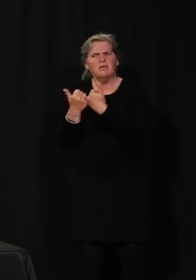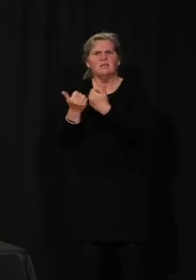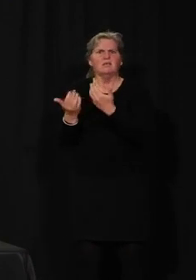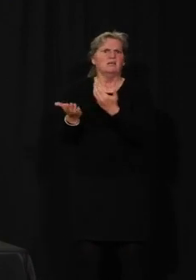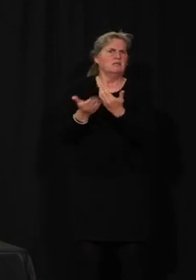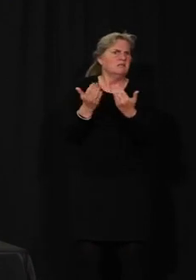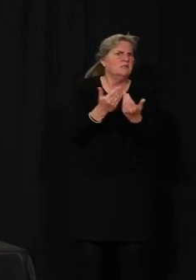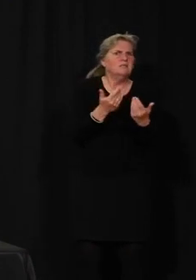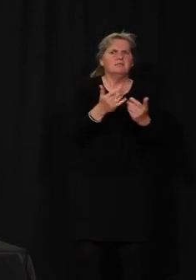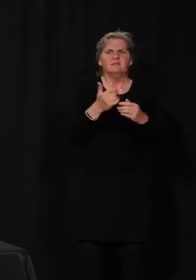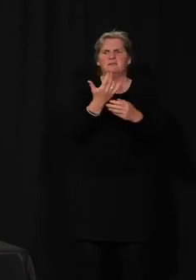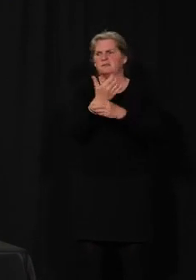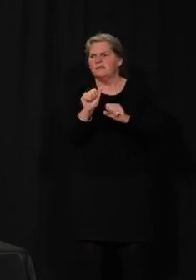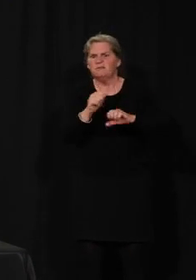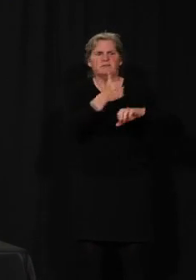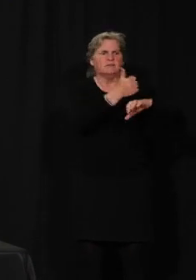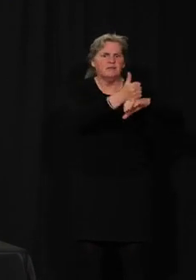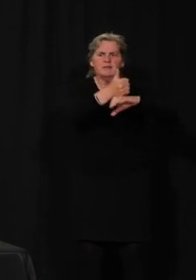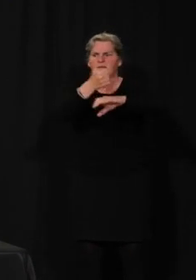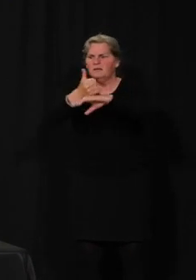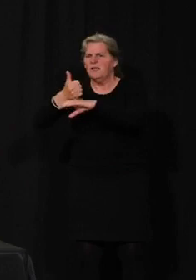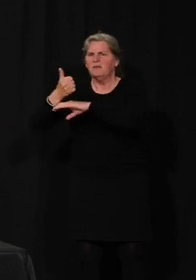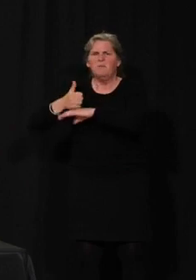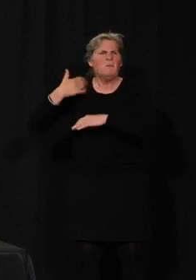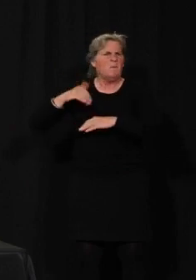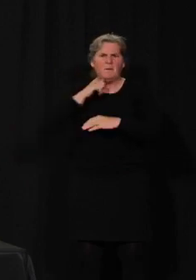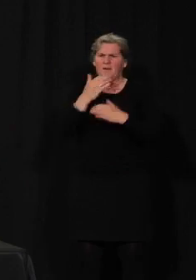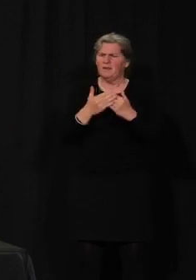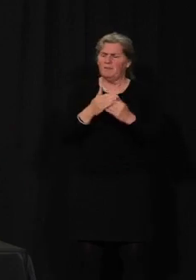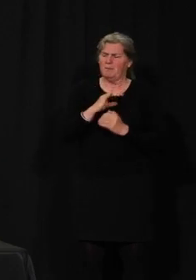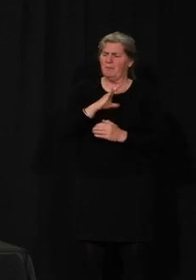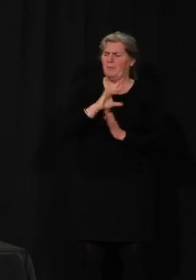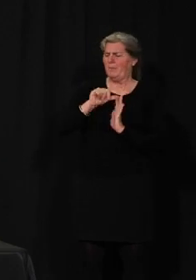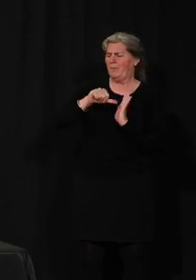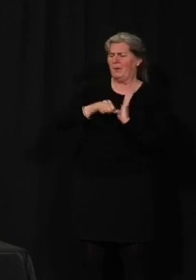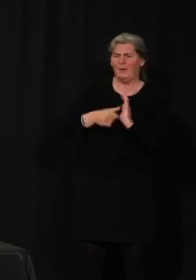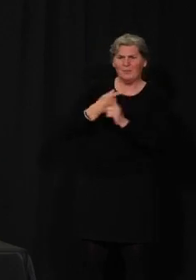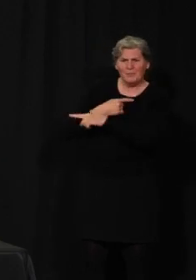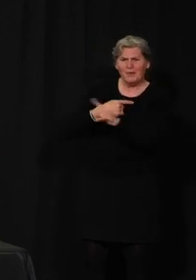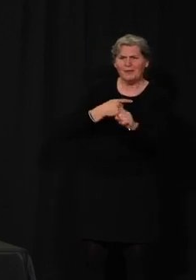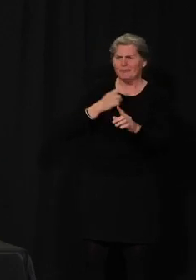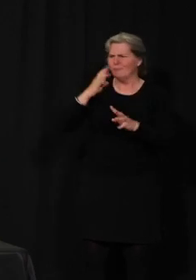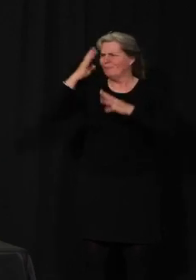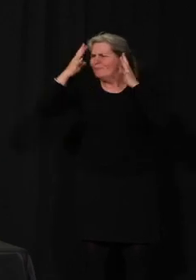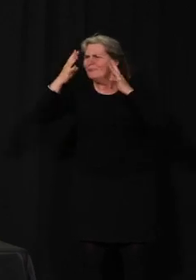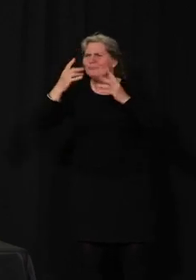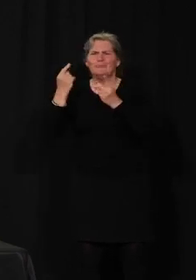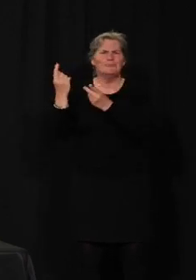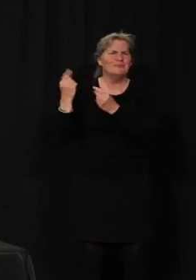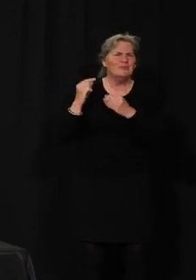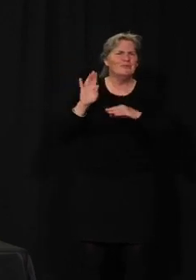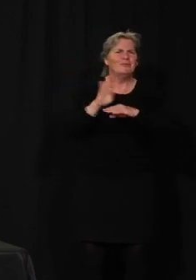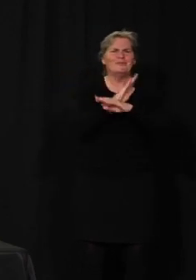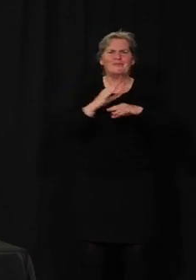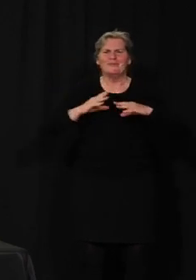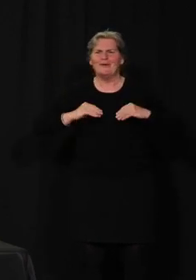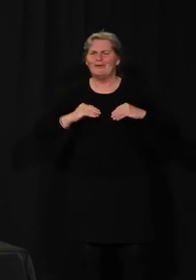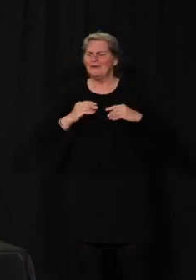safety measures in place, and Im very impressed with the ingenuiy of Yukon businesses, owners and operators.